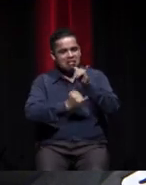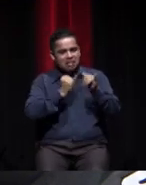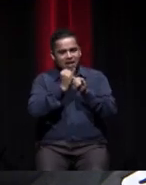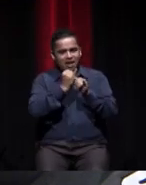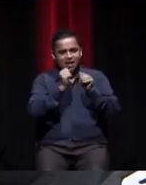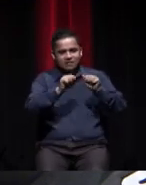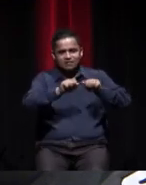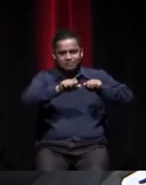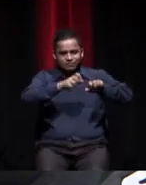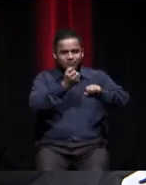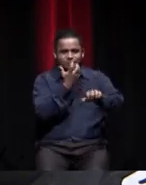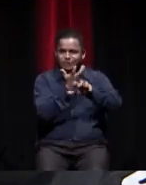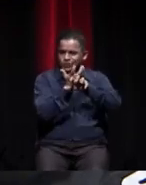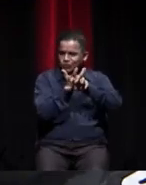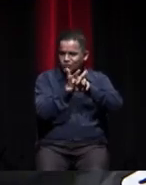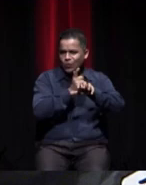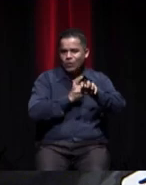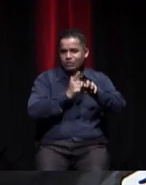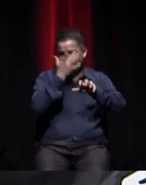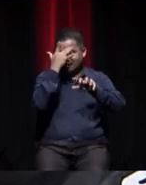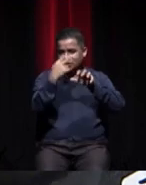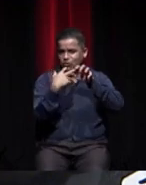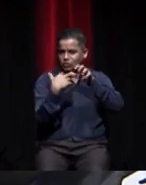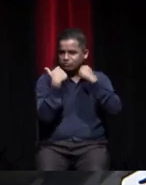there's a Sesc audience saying the whole time: